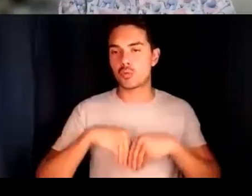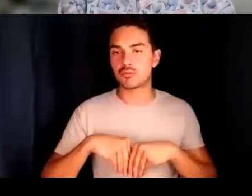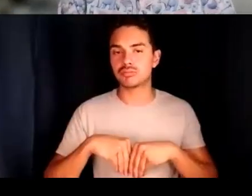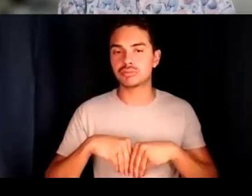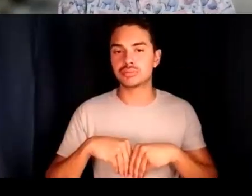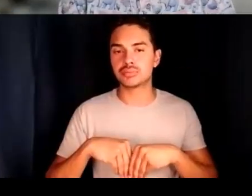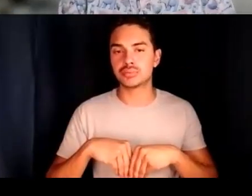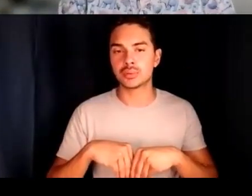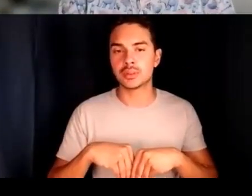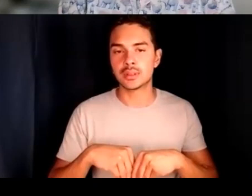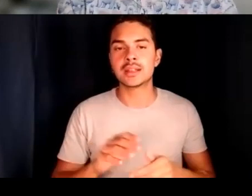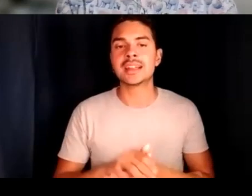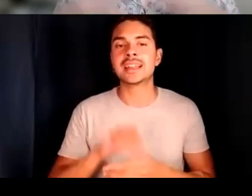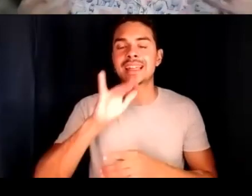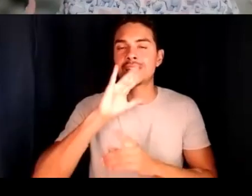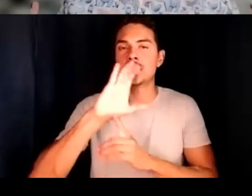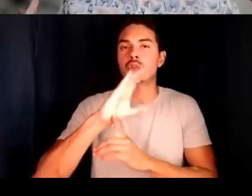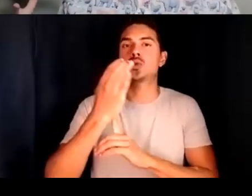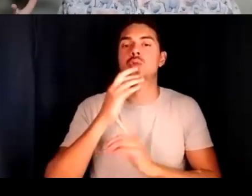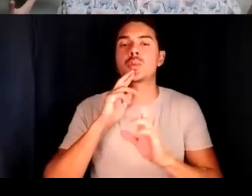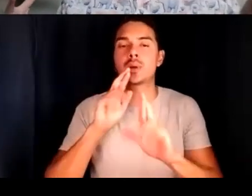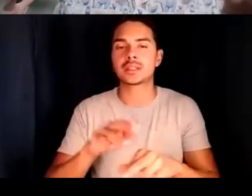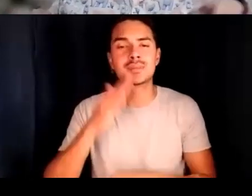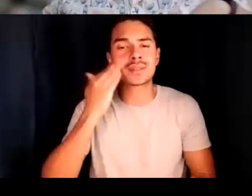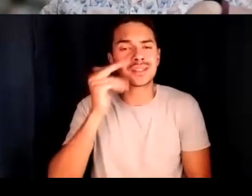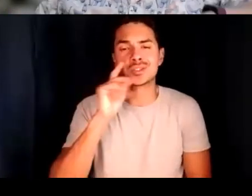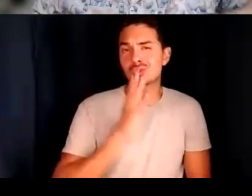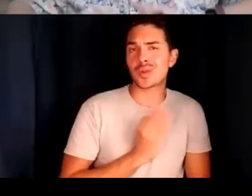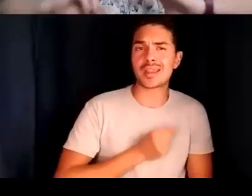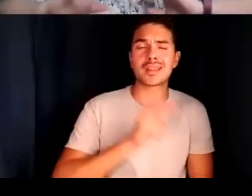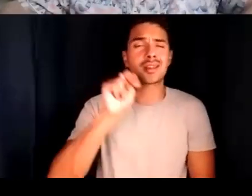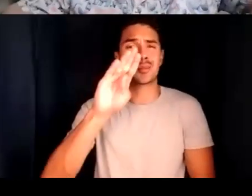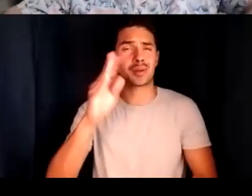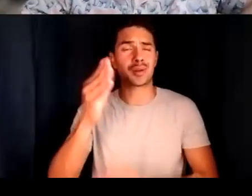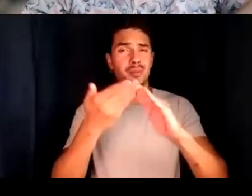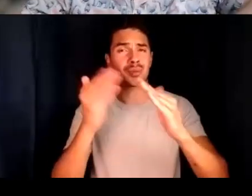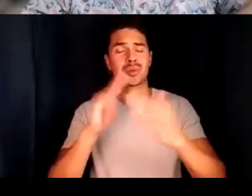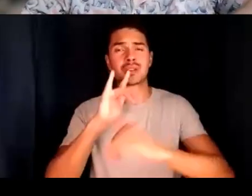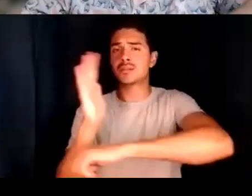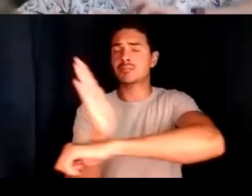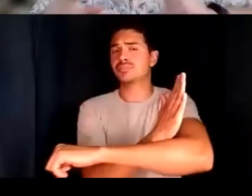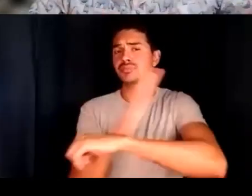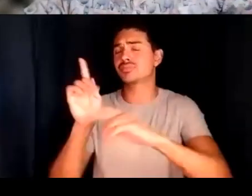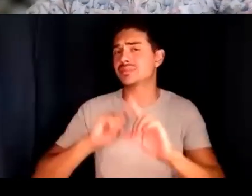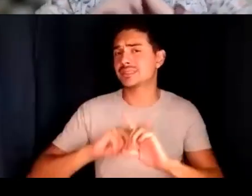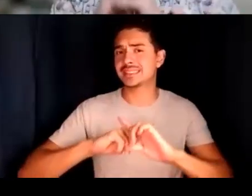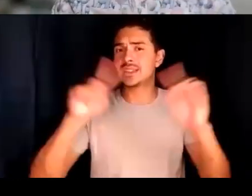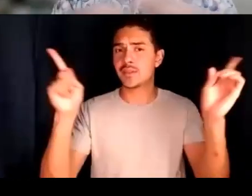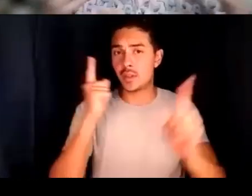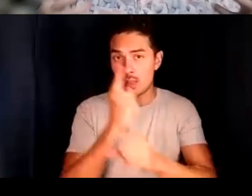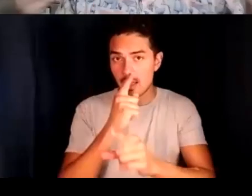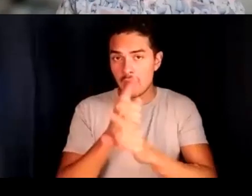Trans and nonbinary communities are really different and we need to tailor our support and our services